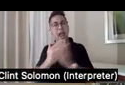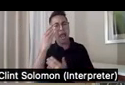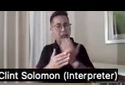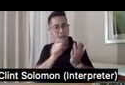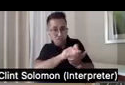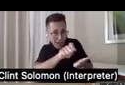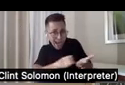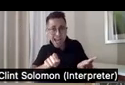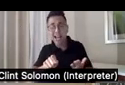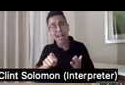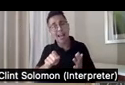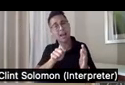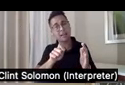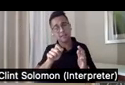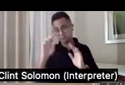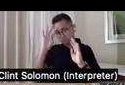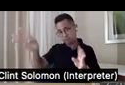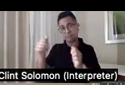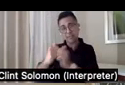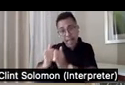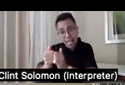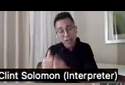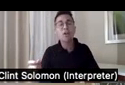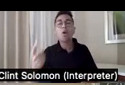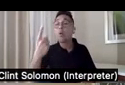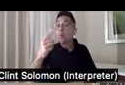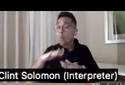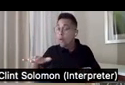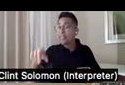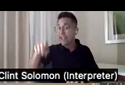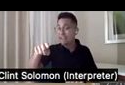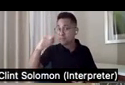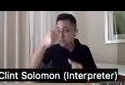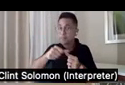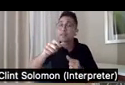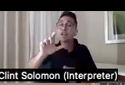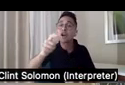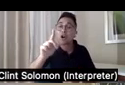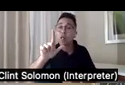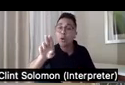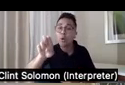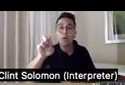one thing that we should be careful about though is the glue if the child has no visual impairment